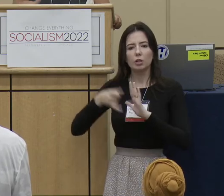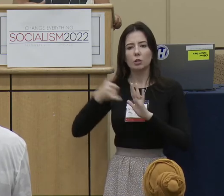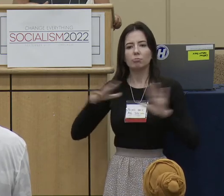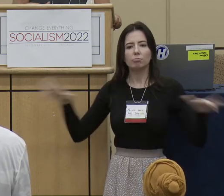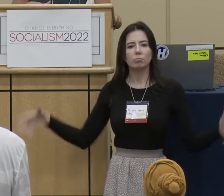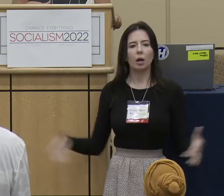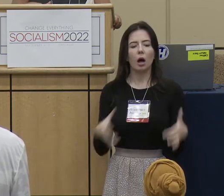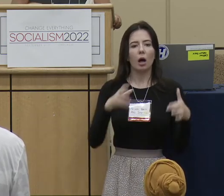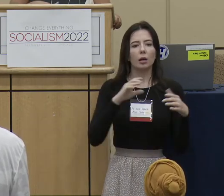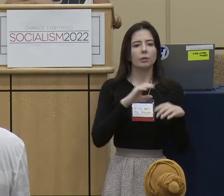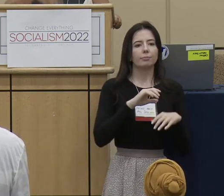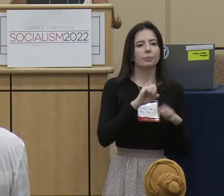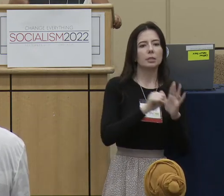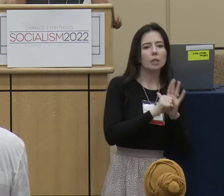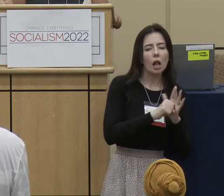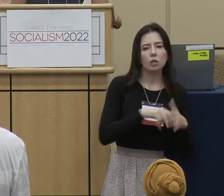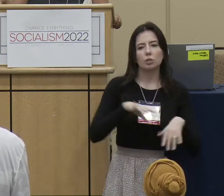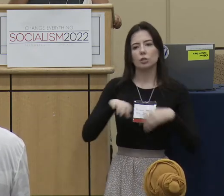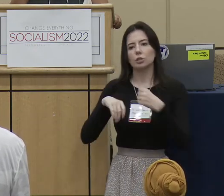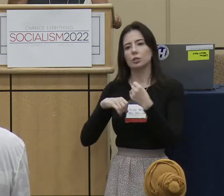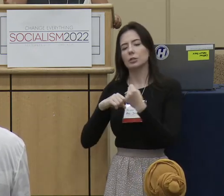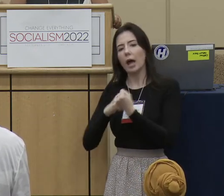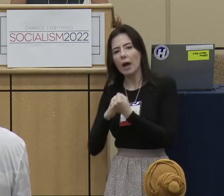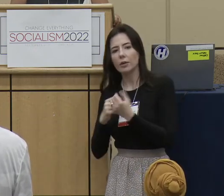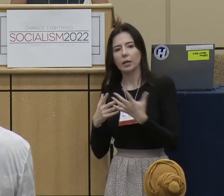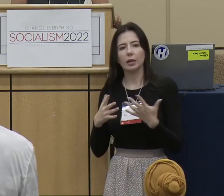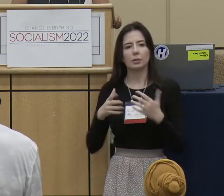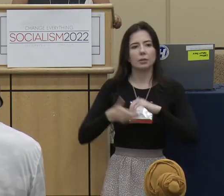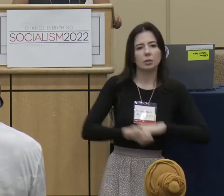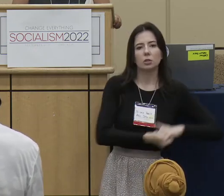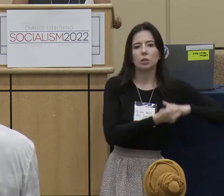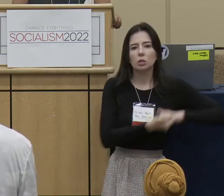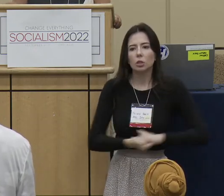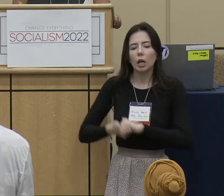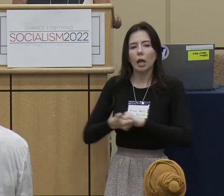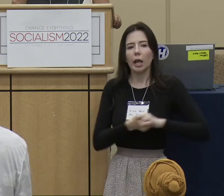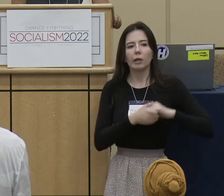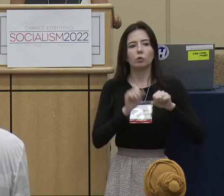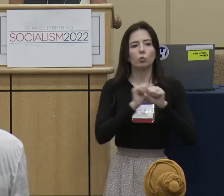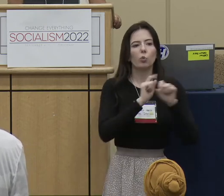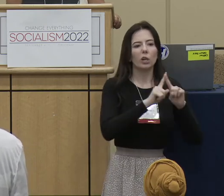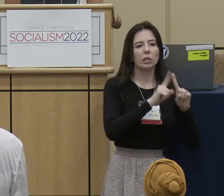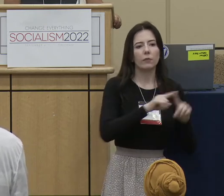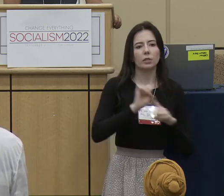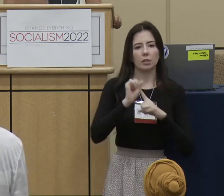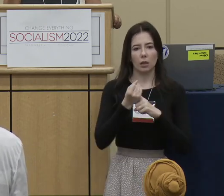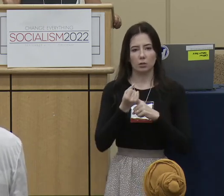called the portal project, which brings together artists, activists, and scholars to talk about social justice work